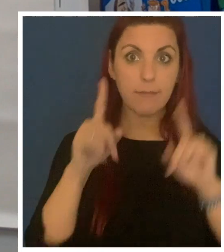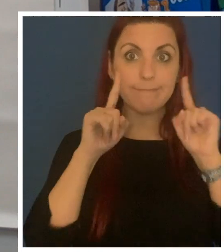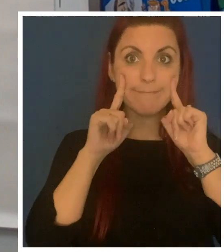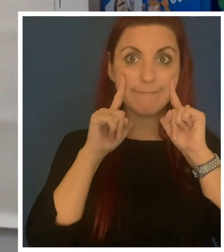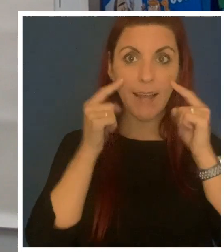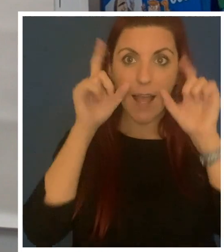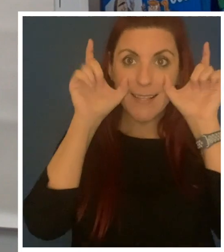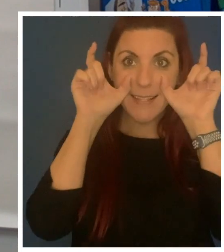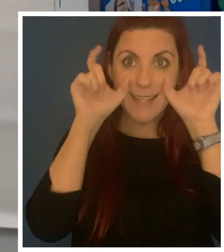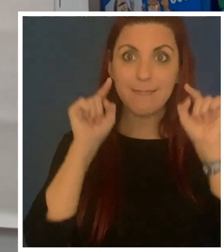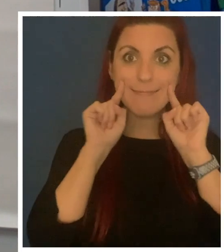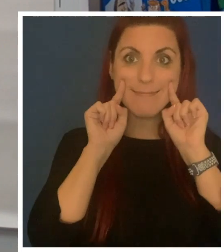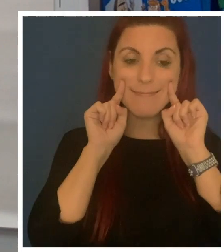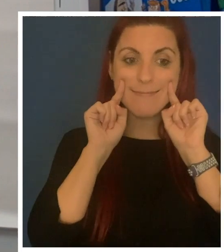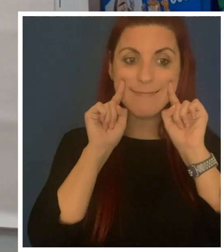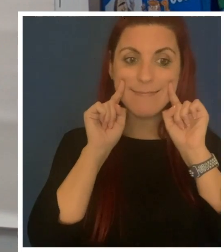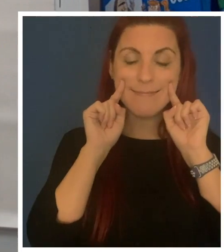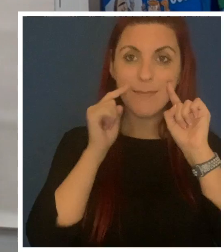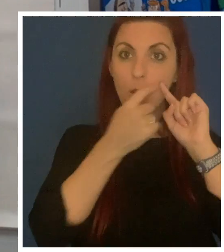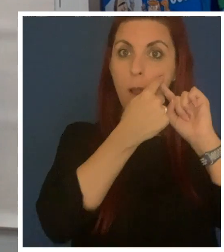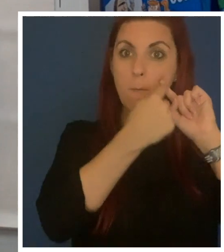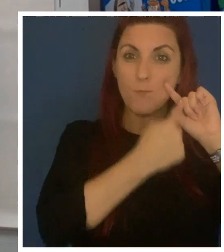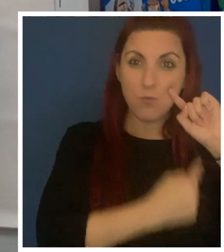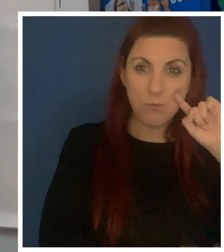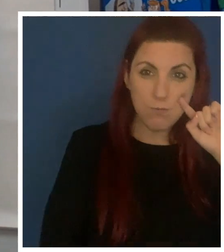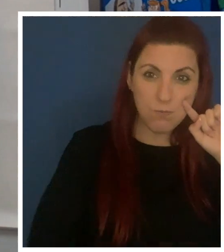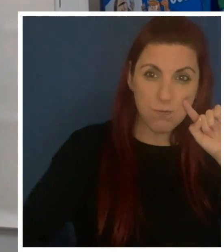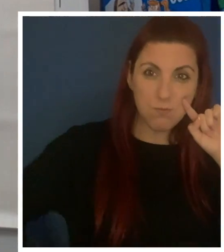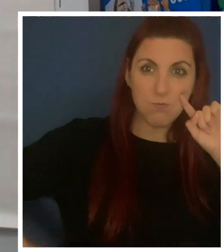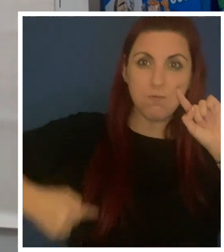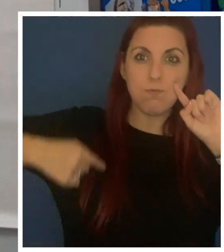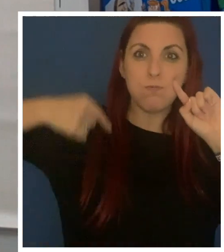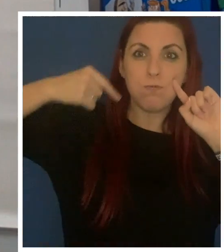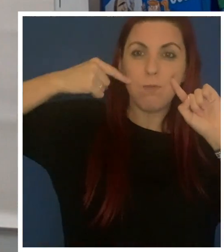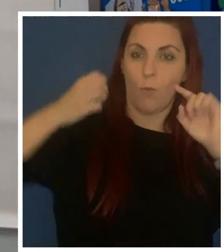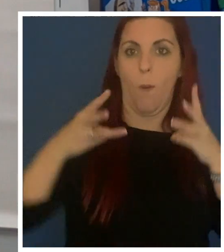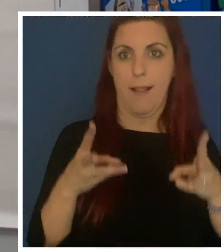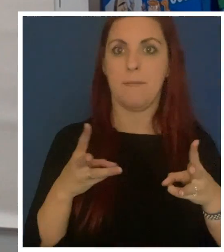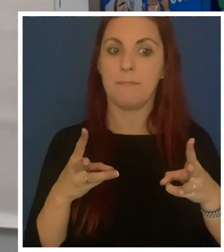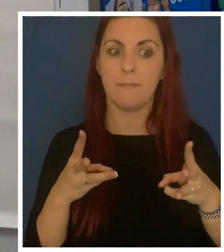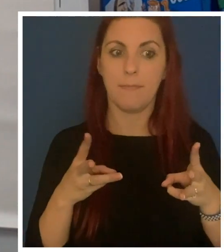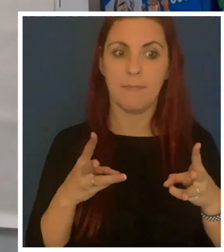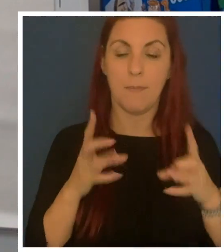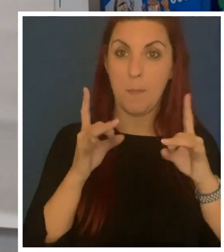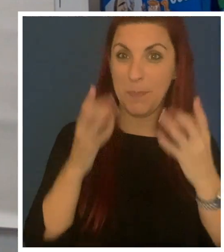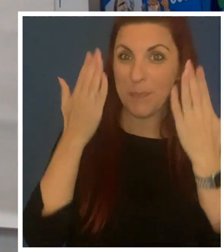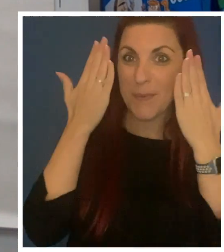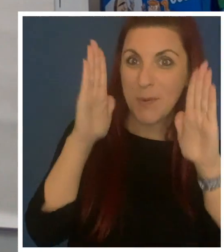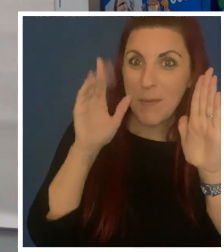It's going to come down, down, down, round, round, round and then back up to the other side of her mouth all right. Cool.